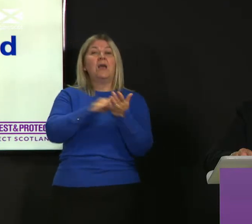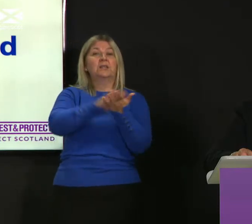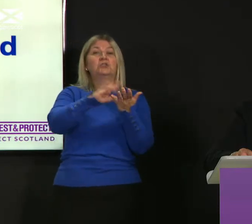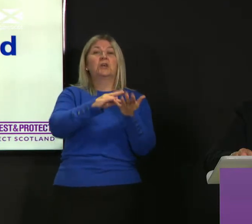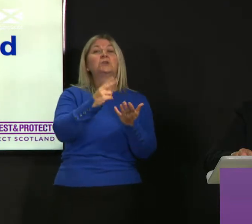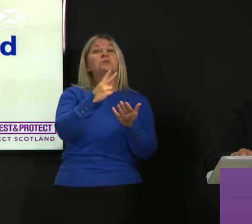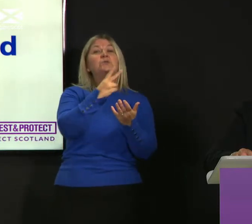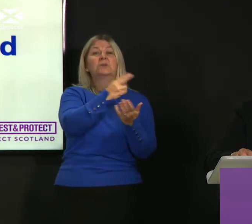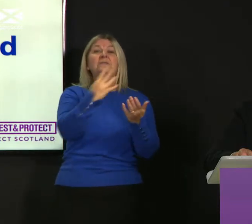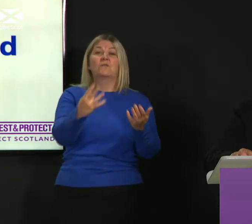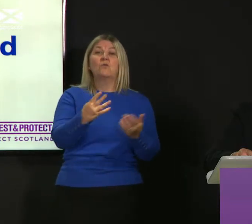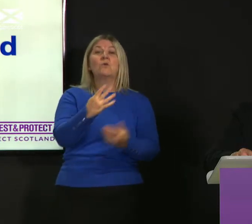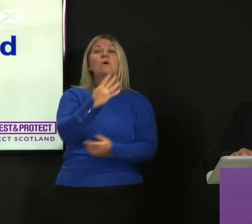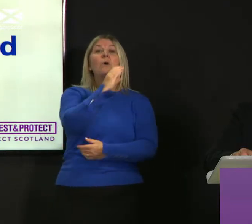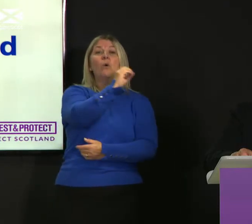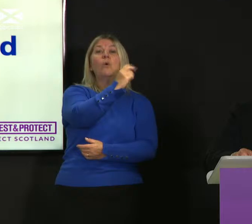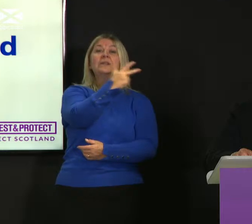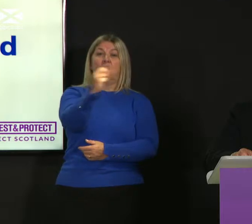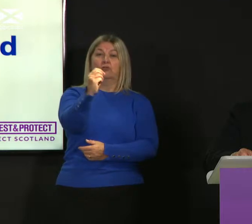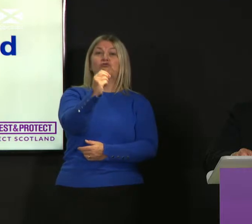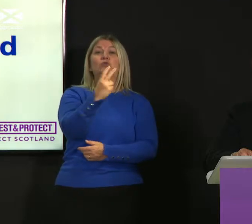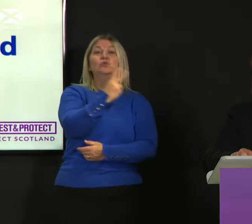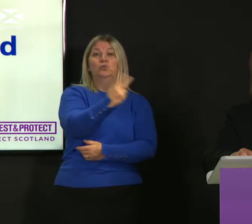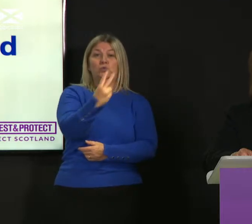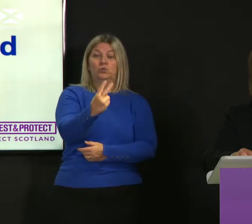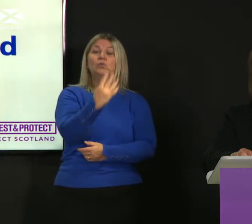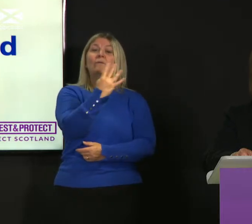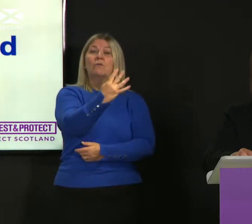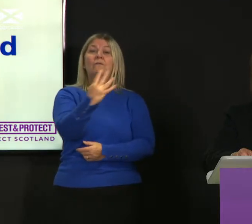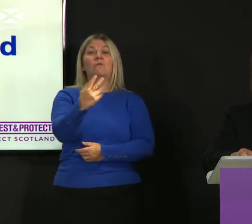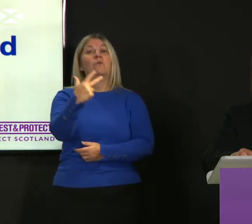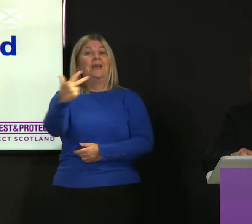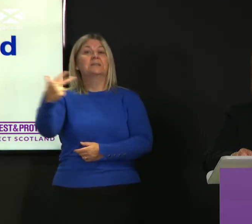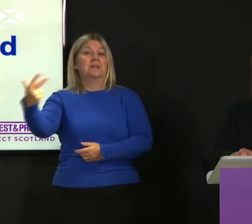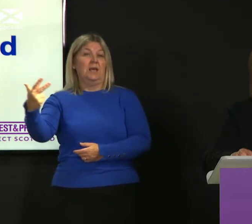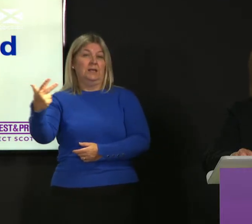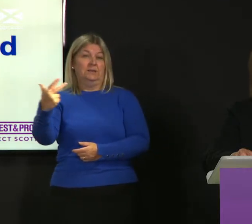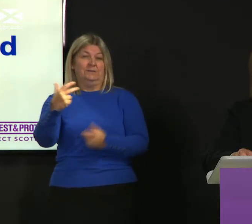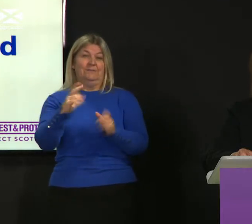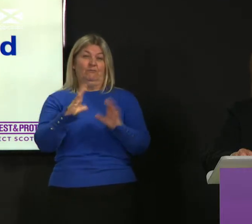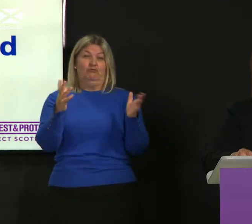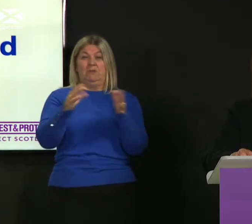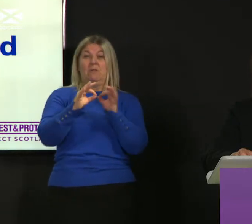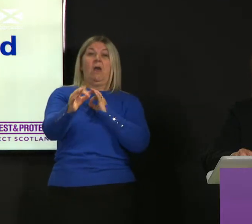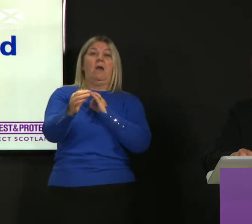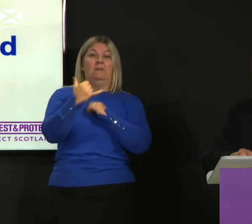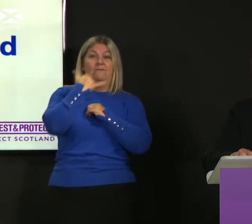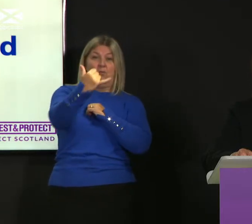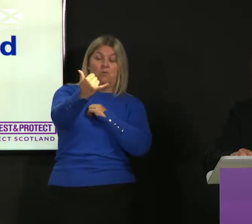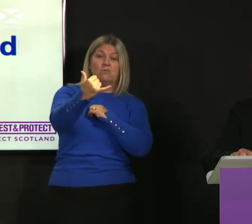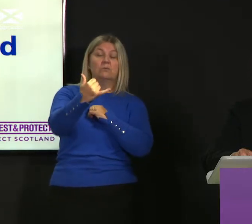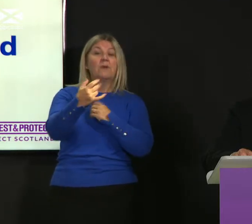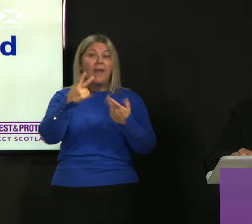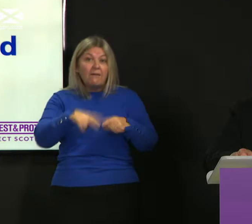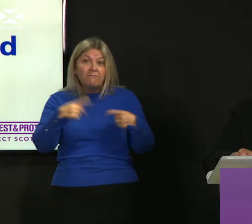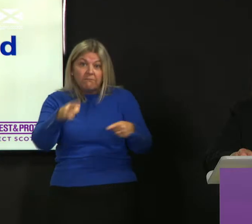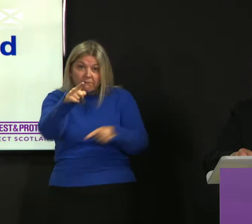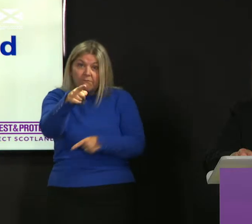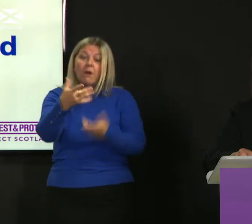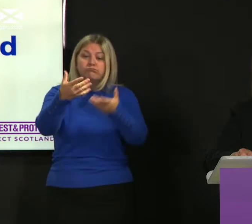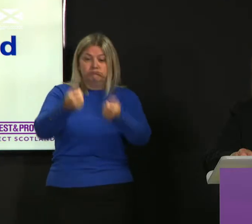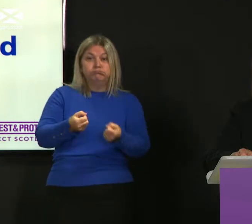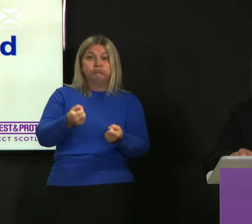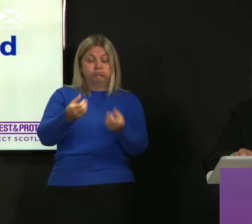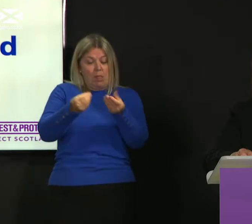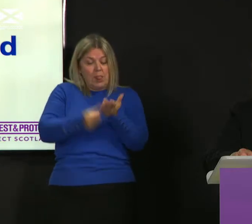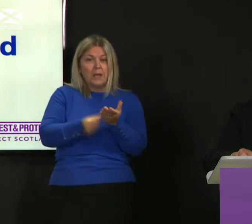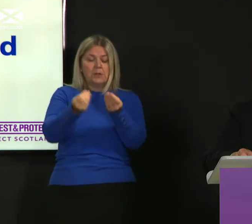22 44 88. If you're eligible then when you get your letter telling you about your appointment